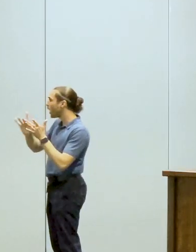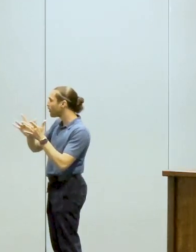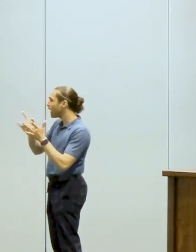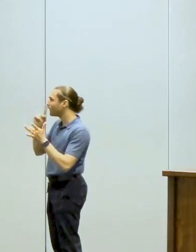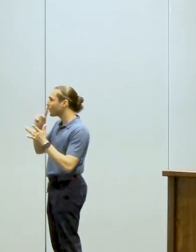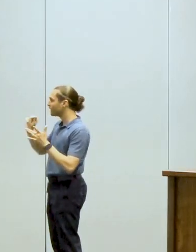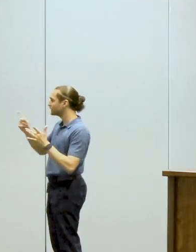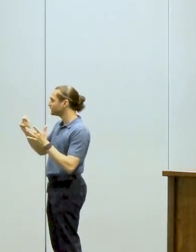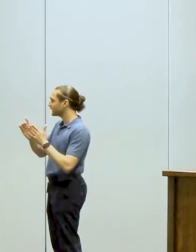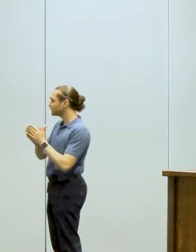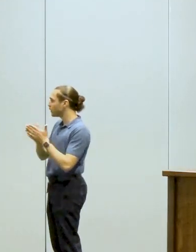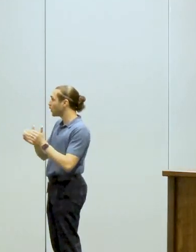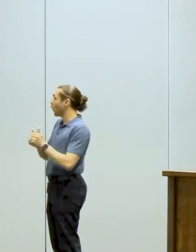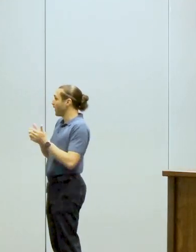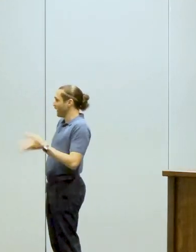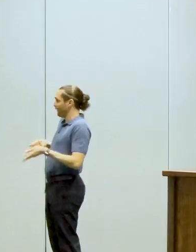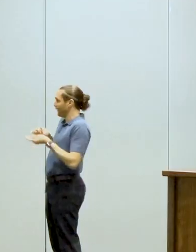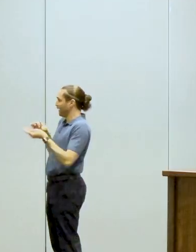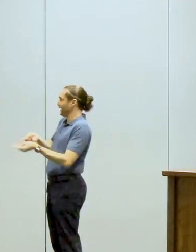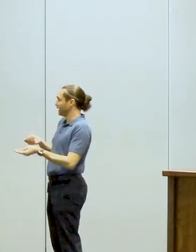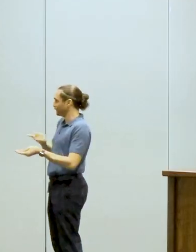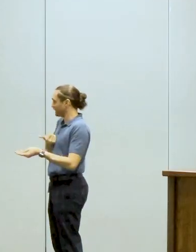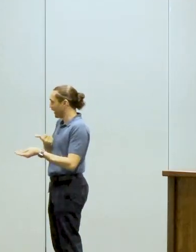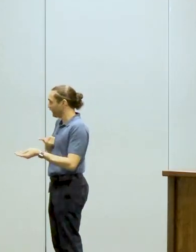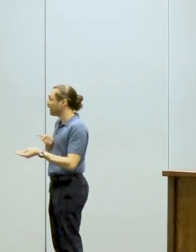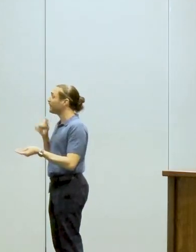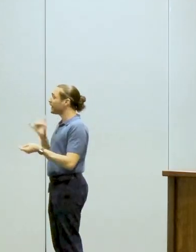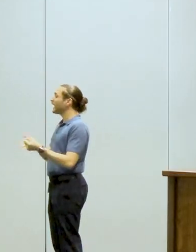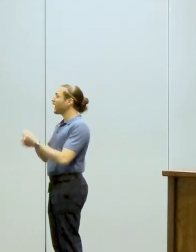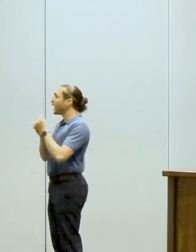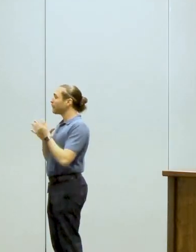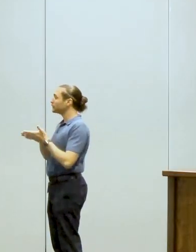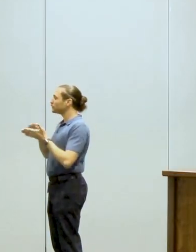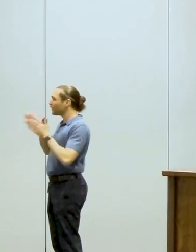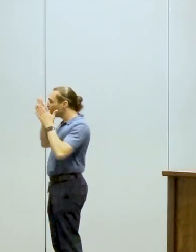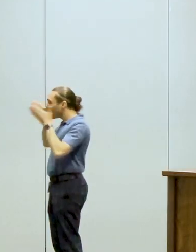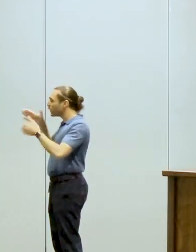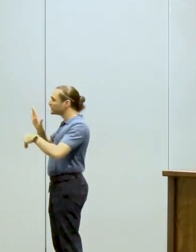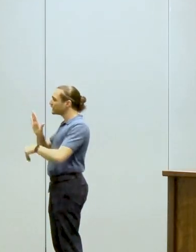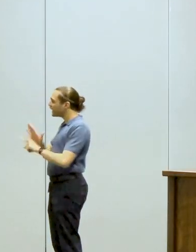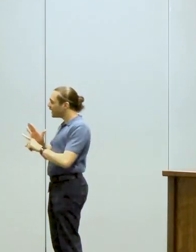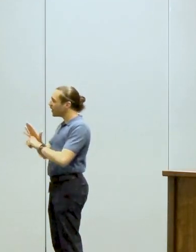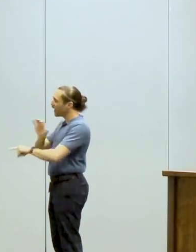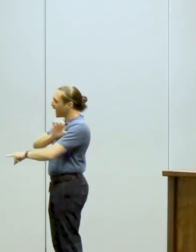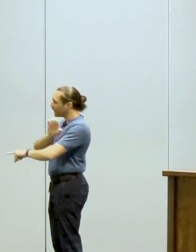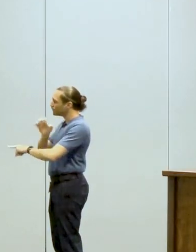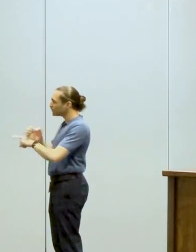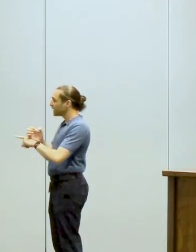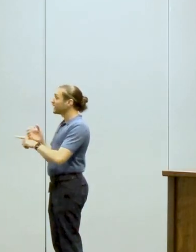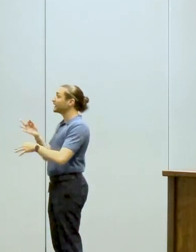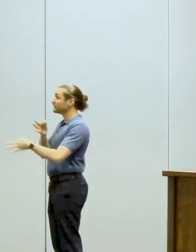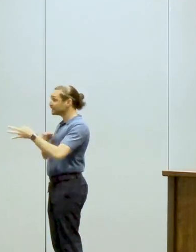ultimately, these AI driven supports help students focus their energy on learning and recall, rather than kind of